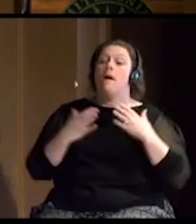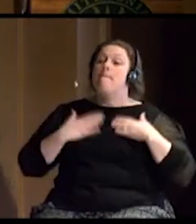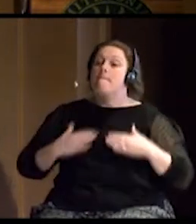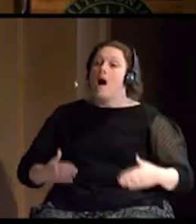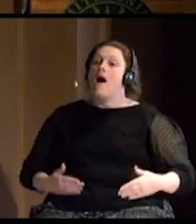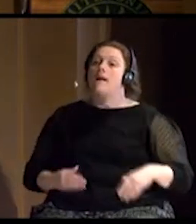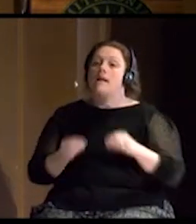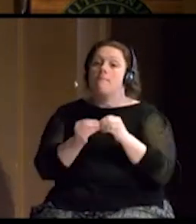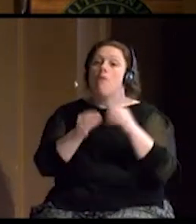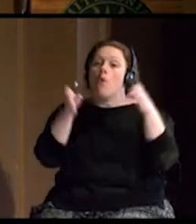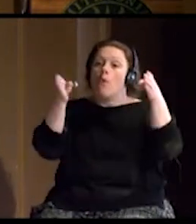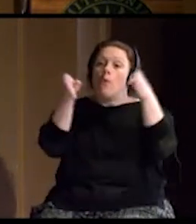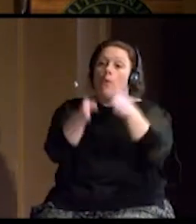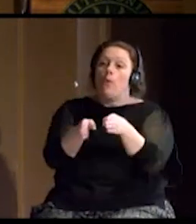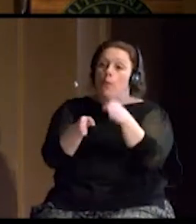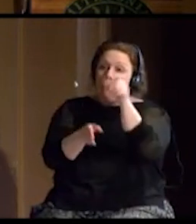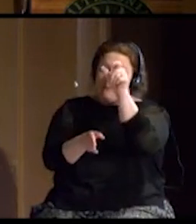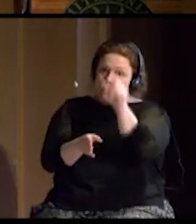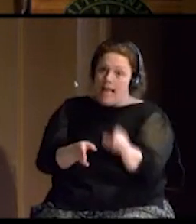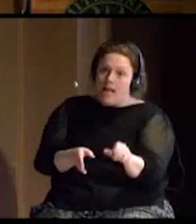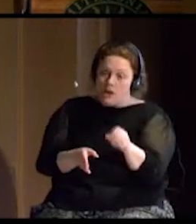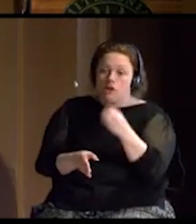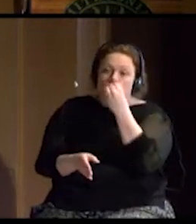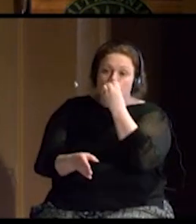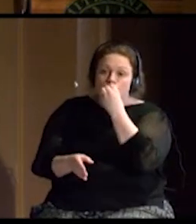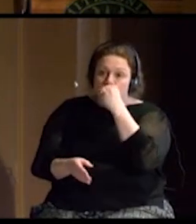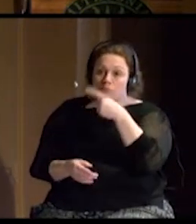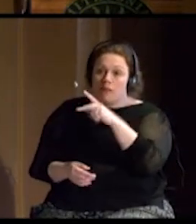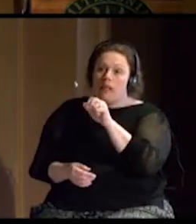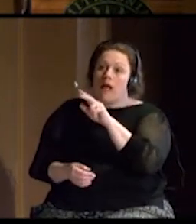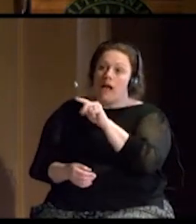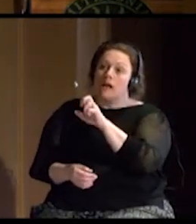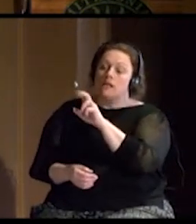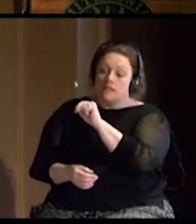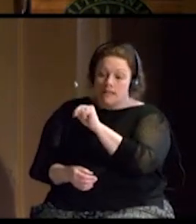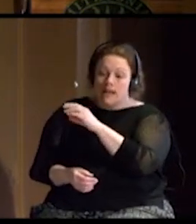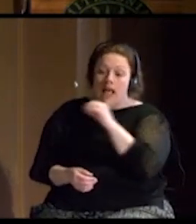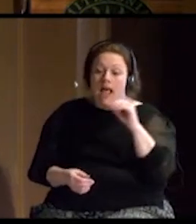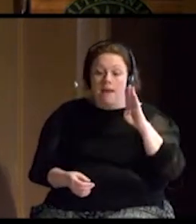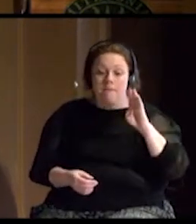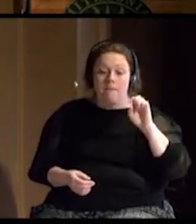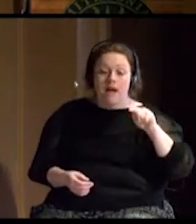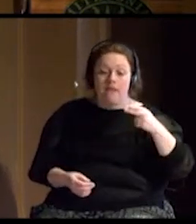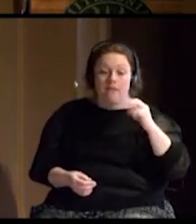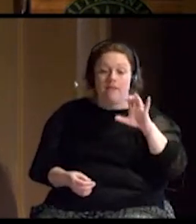and feeds on plankton, and a benthic form that is deep-bodied